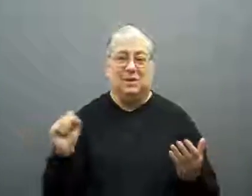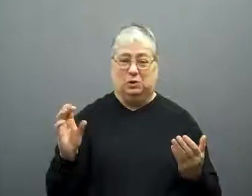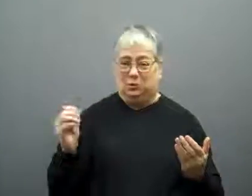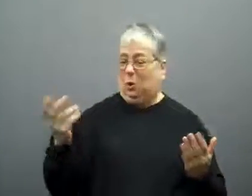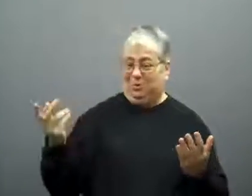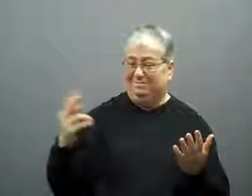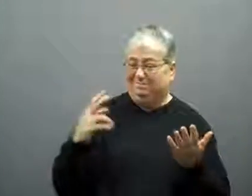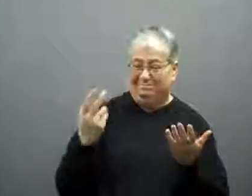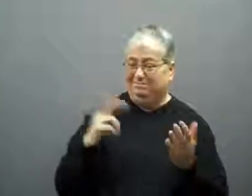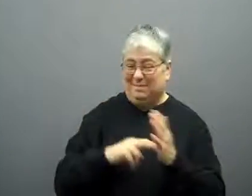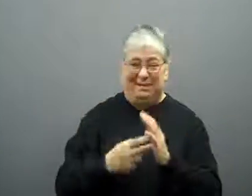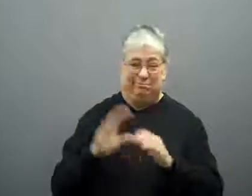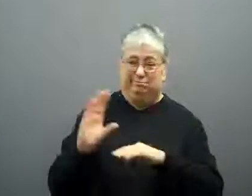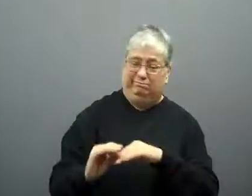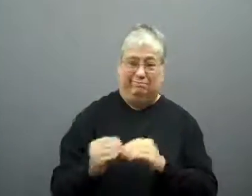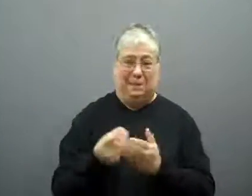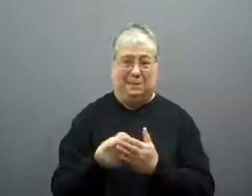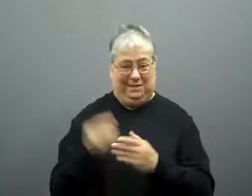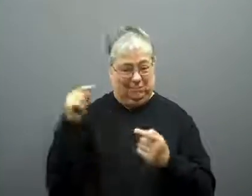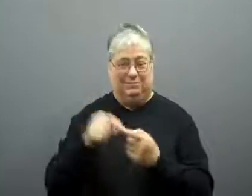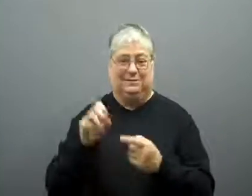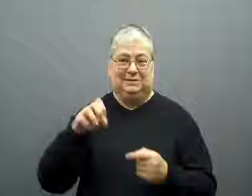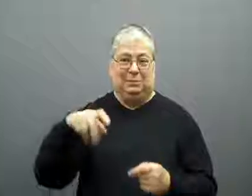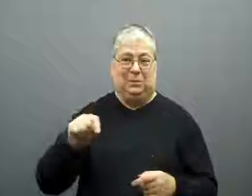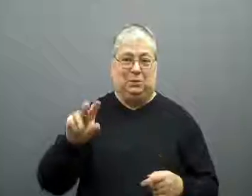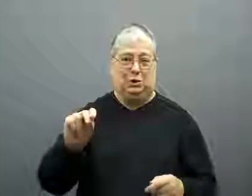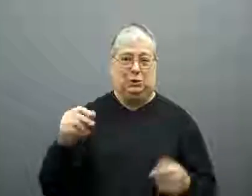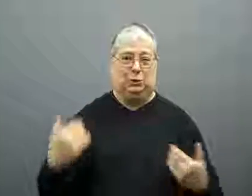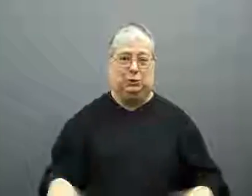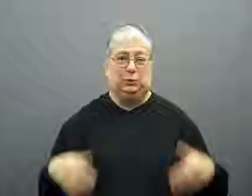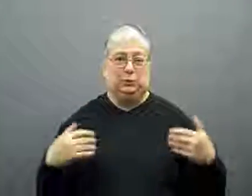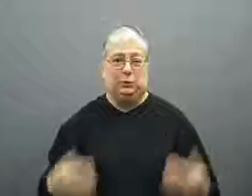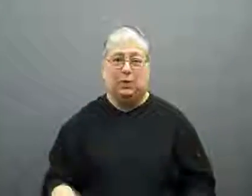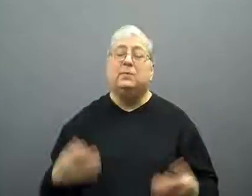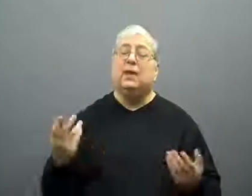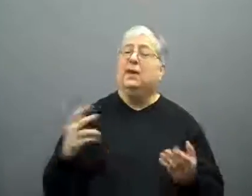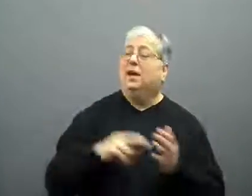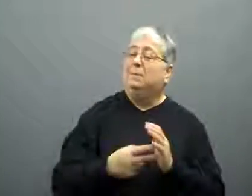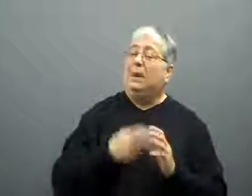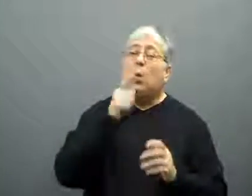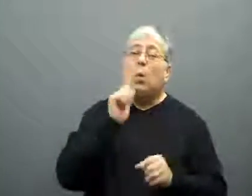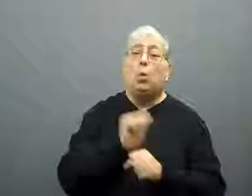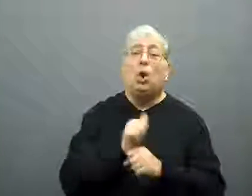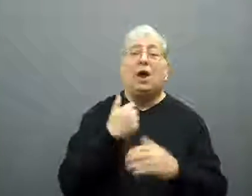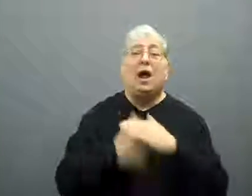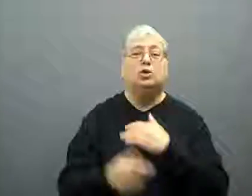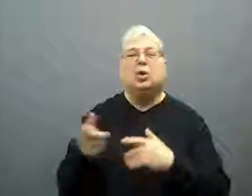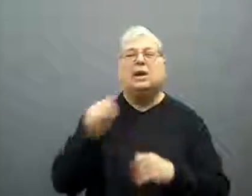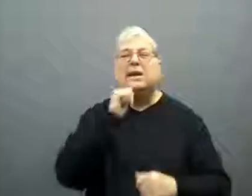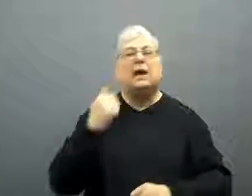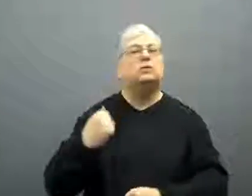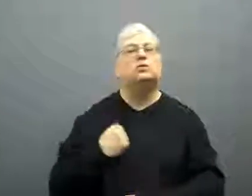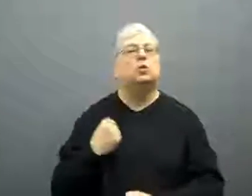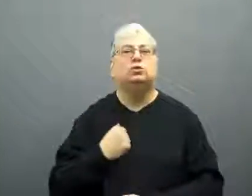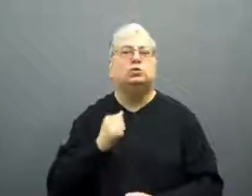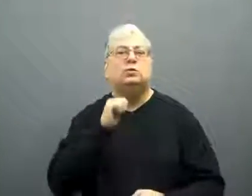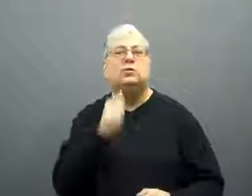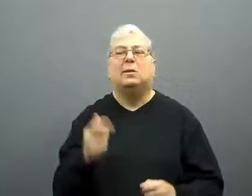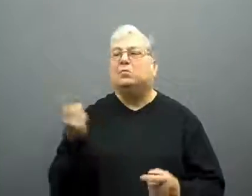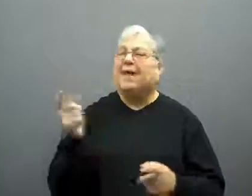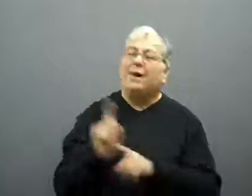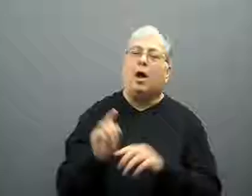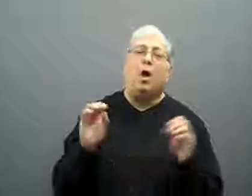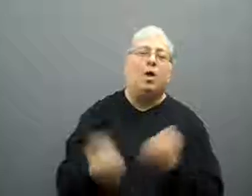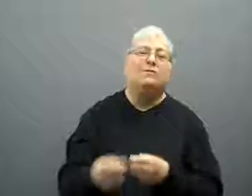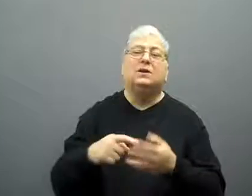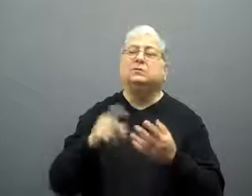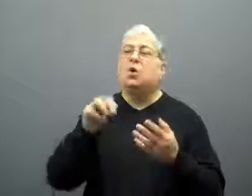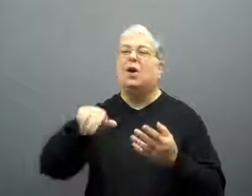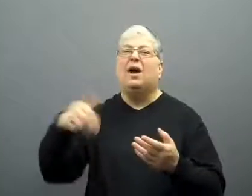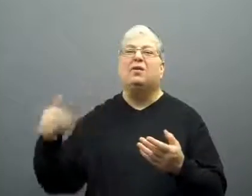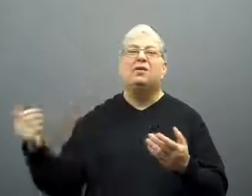So it will have a lot less money until September 30.